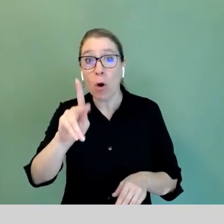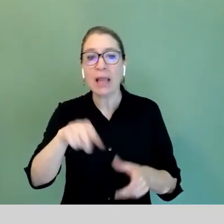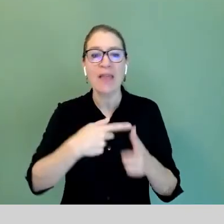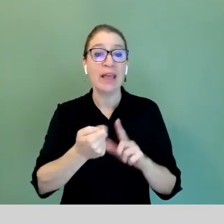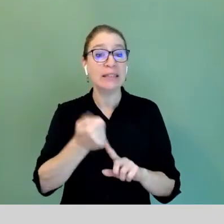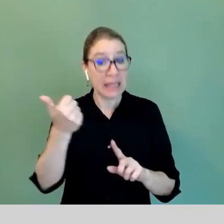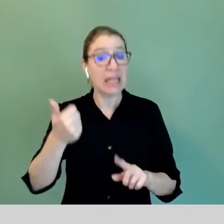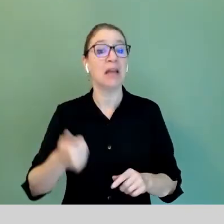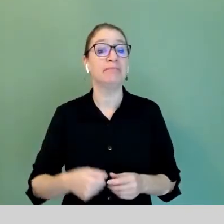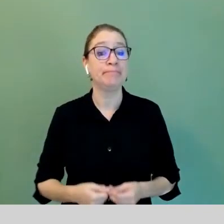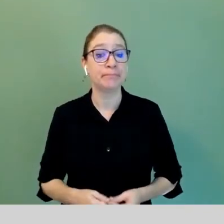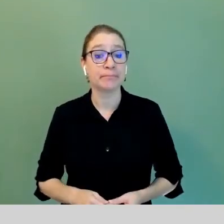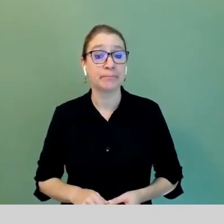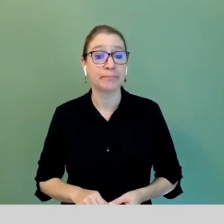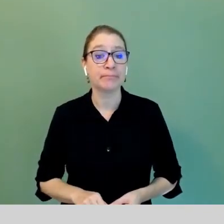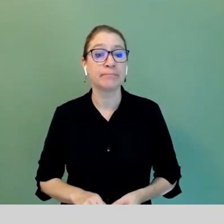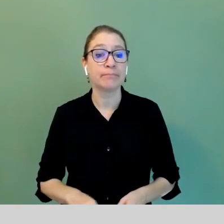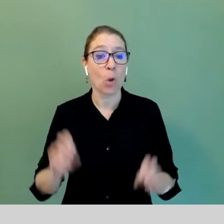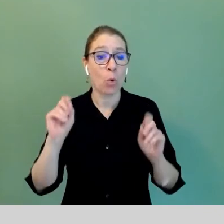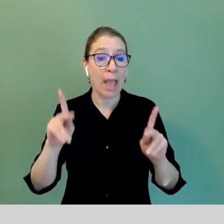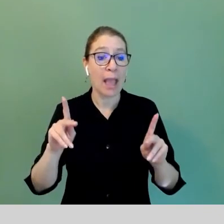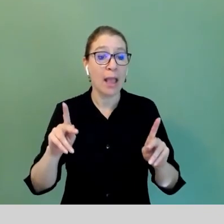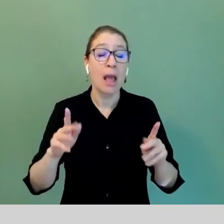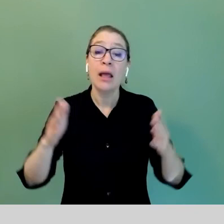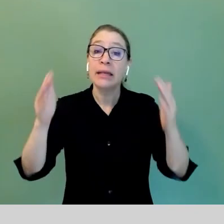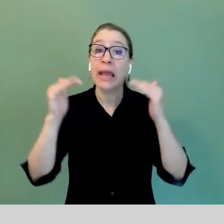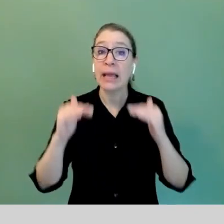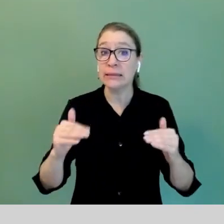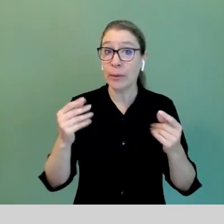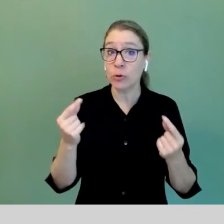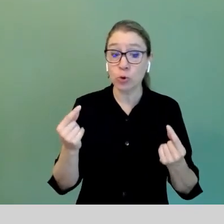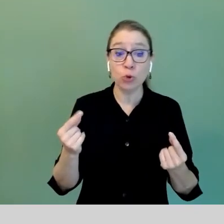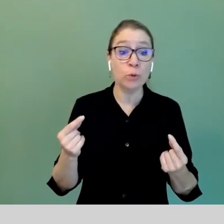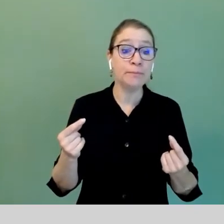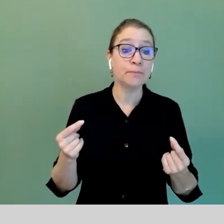I'm going to close it up. Okay. So the next thing I'm going to do,